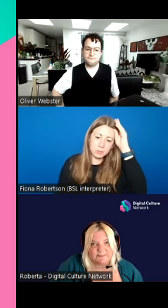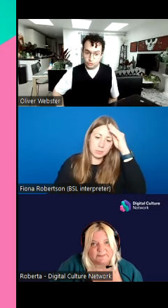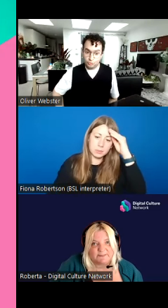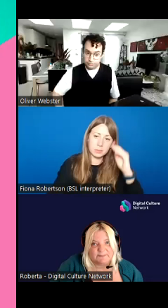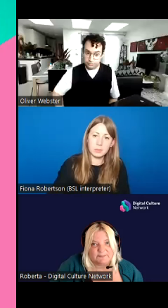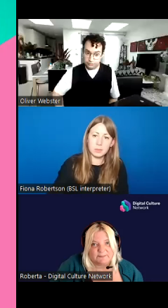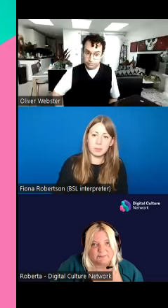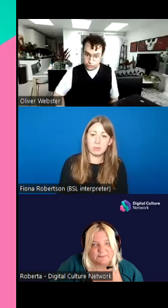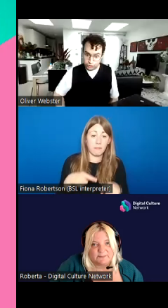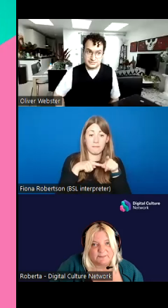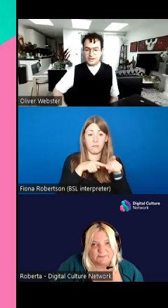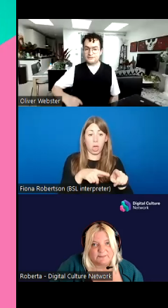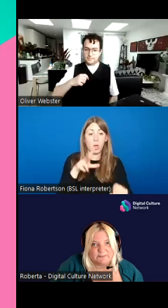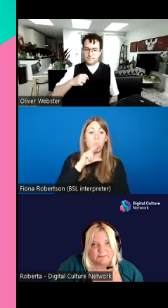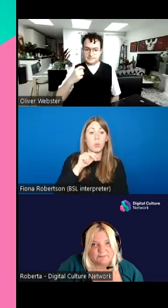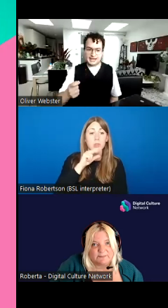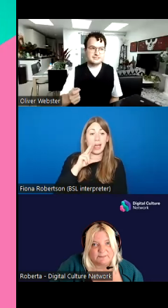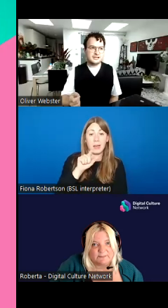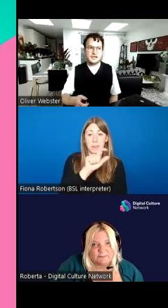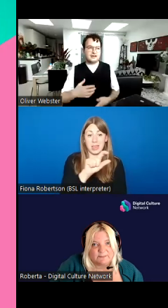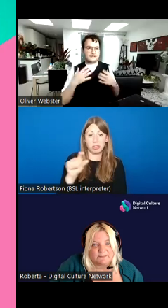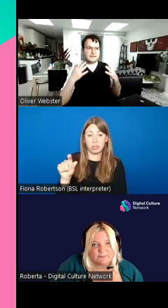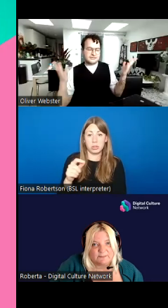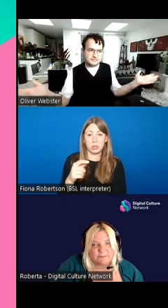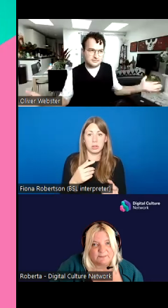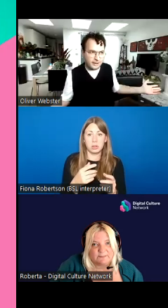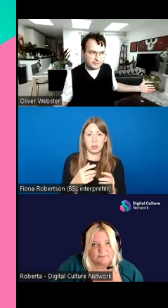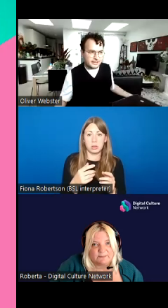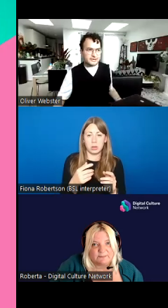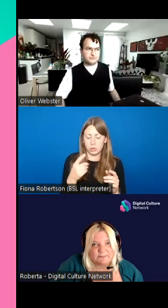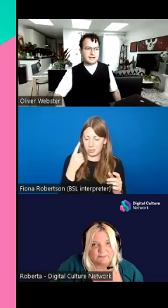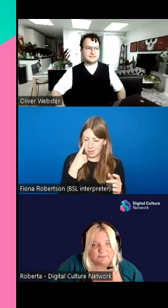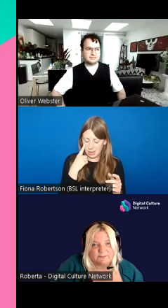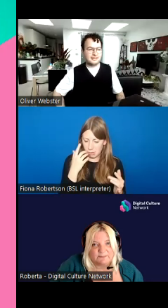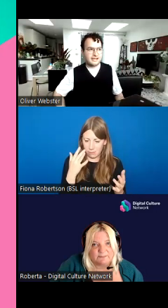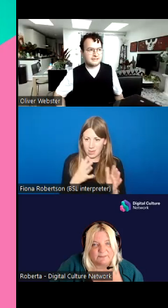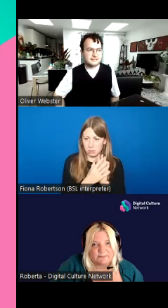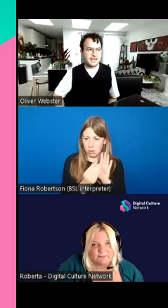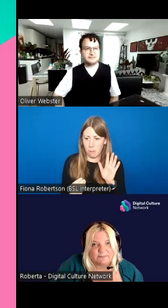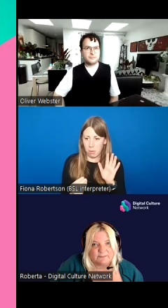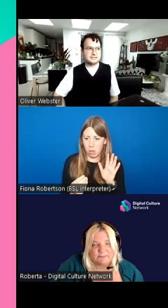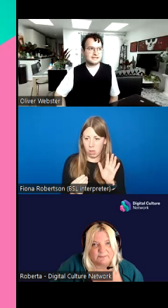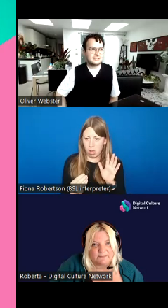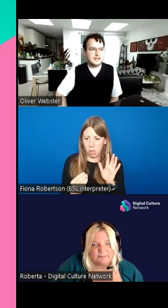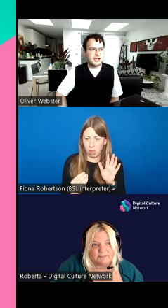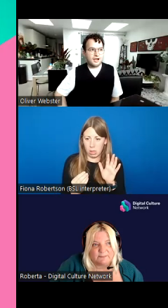Follow what the audio is. If somebody says-- let me think of a grammatically incorrect line to say, if somebody says,